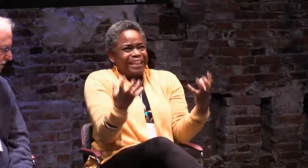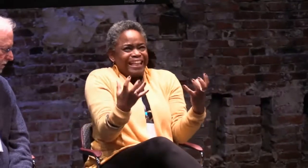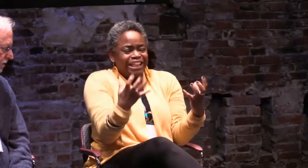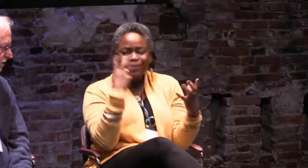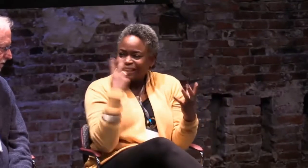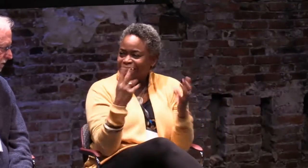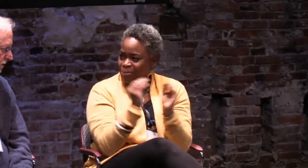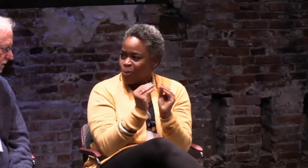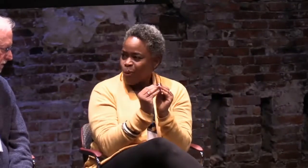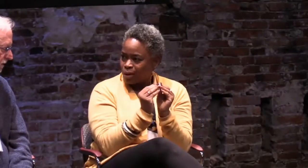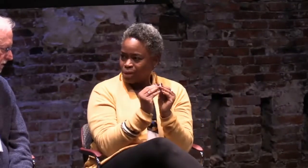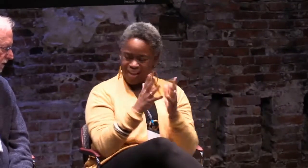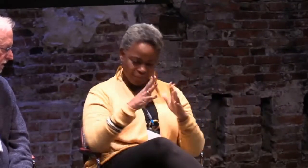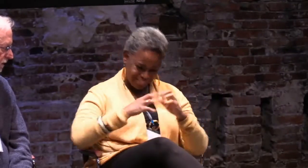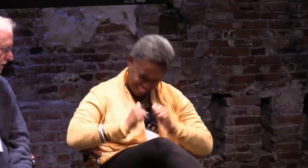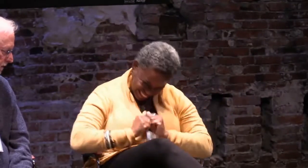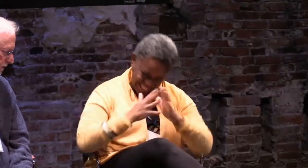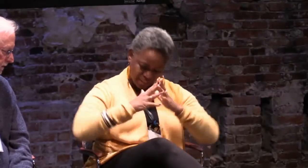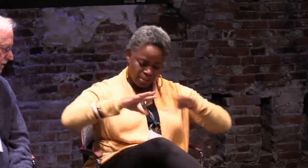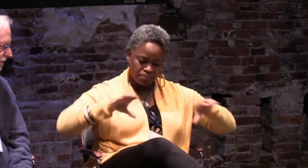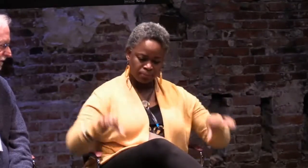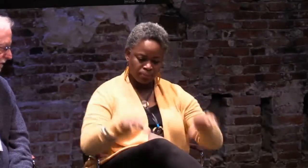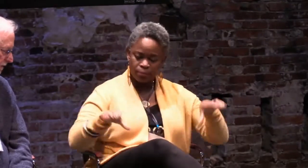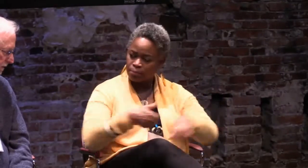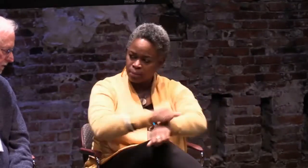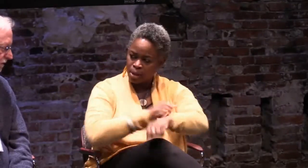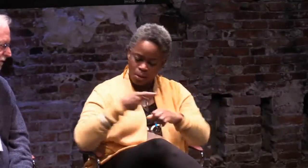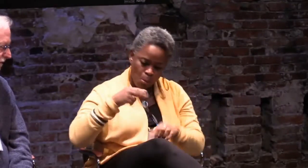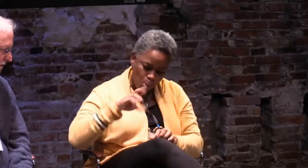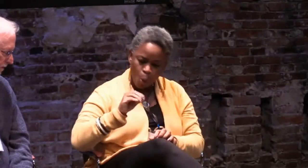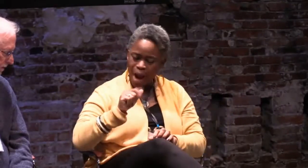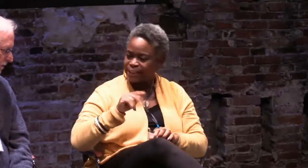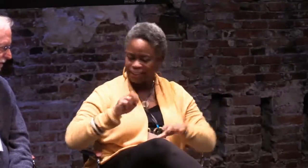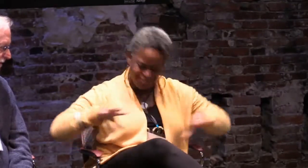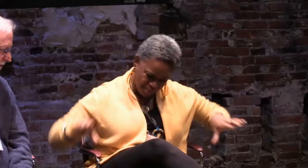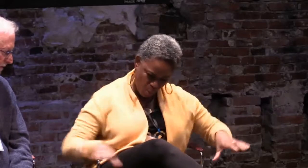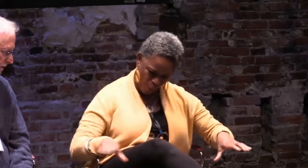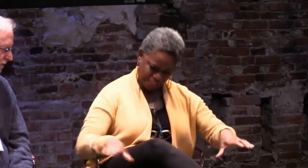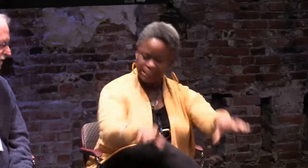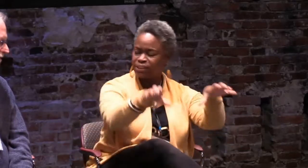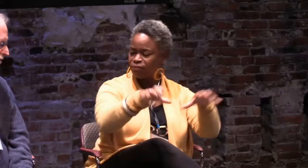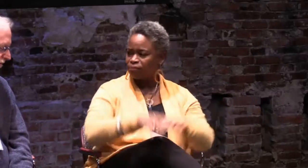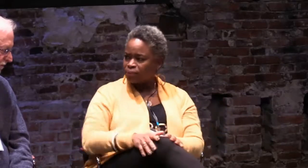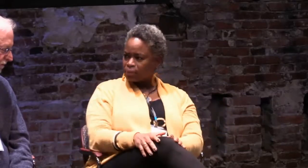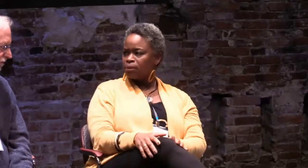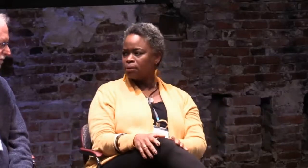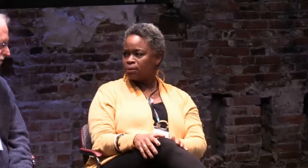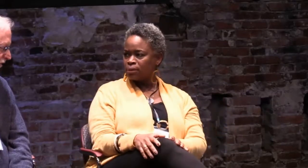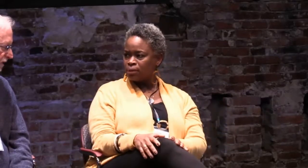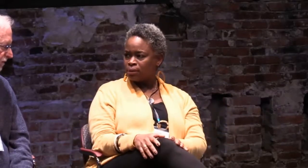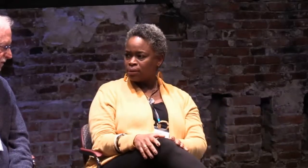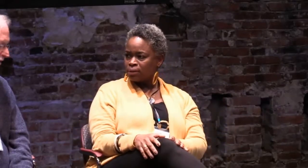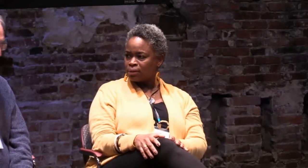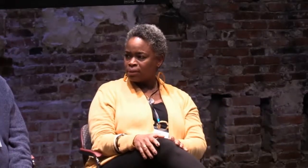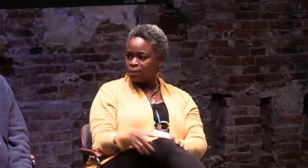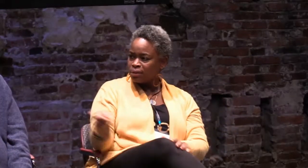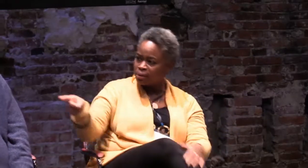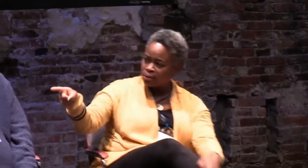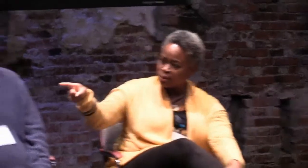Get them going again, revitalize them if they're not as green and vibrant as they used to be.